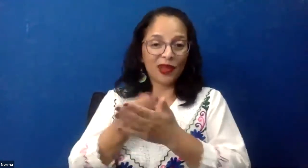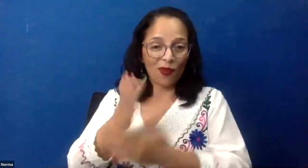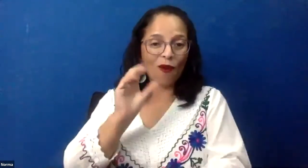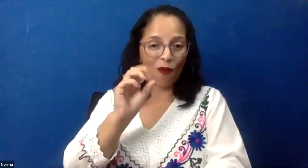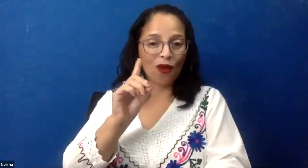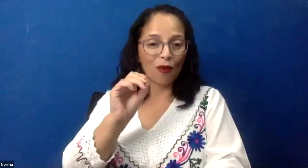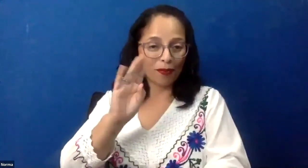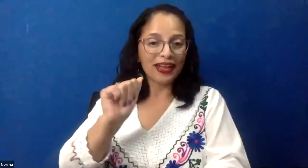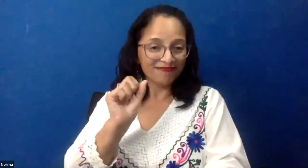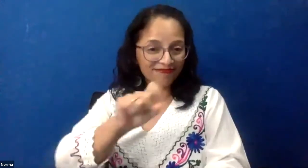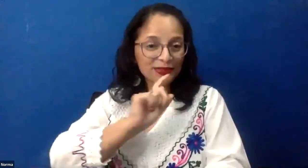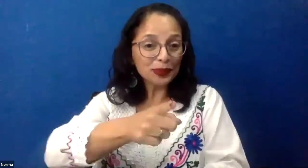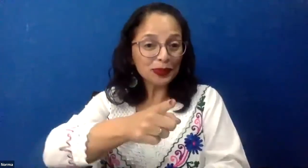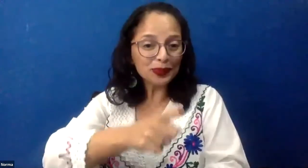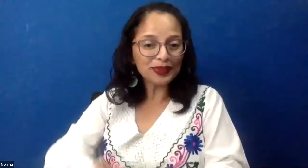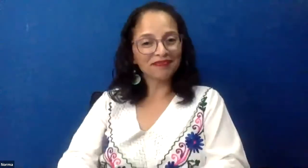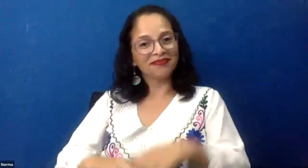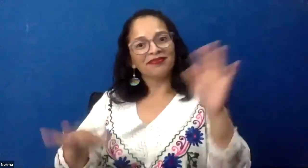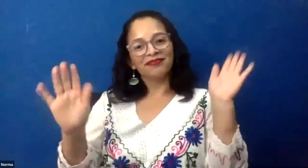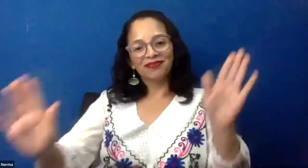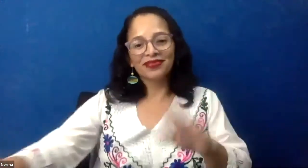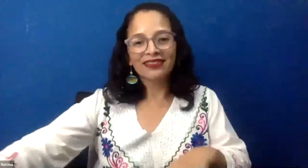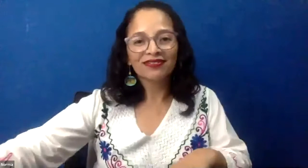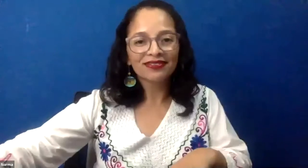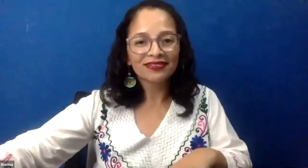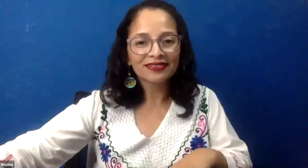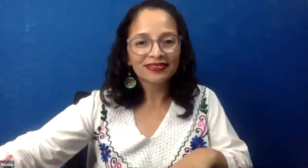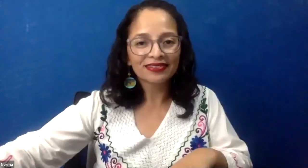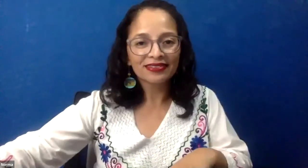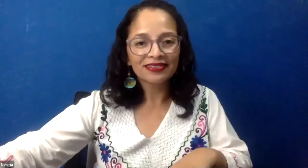It is true. It is called a cordoba.